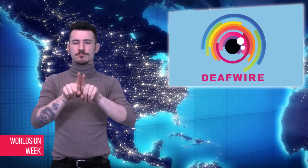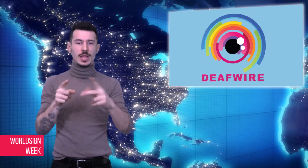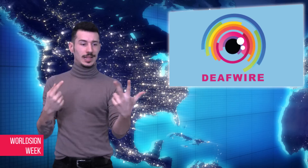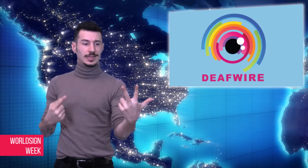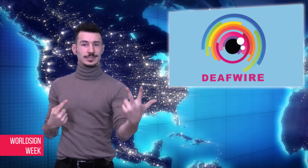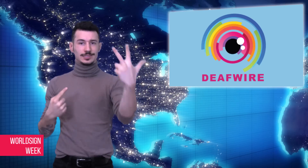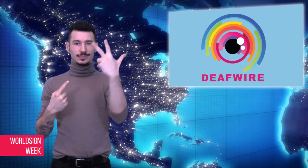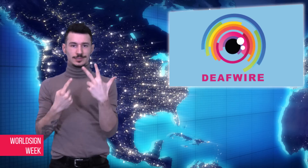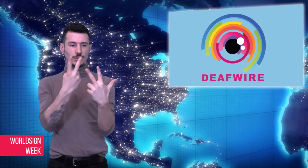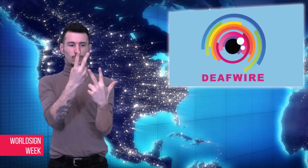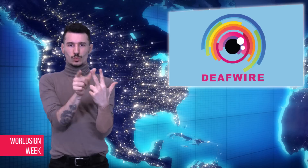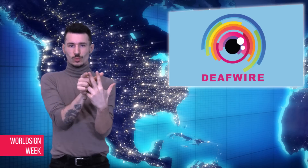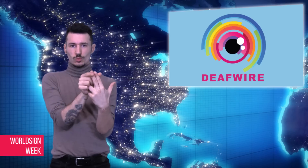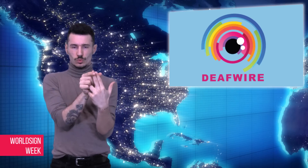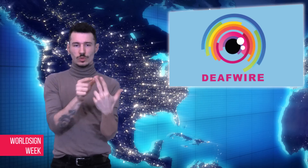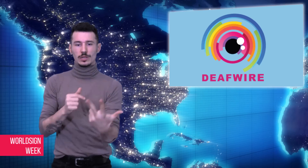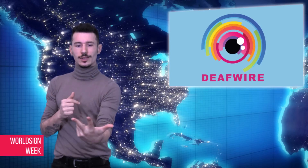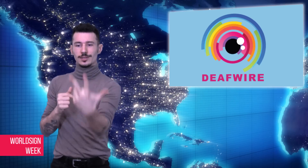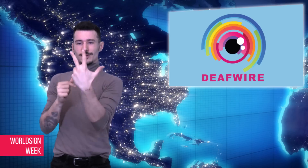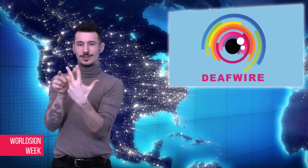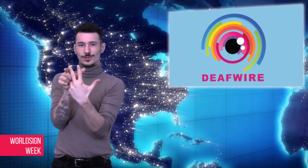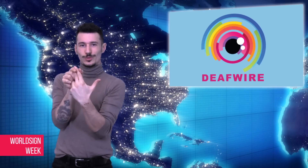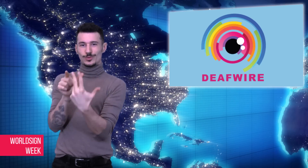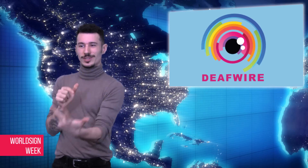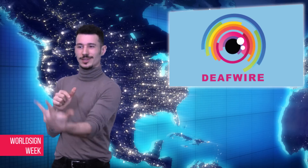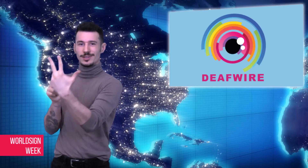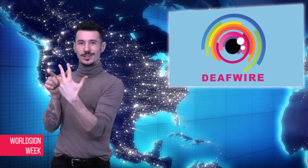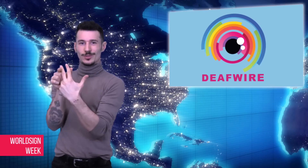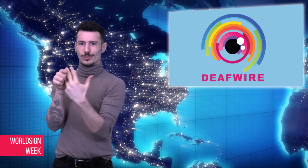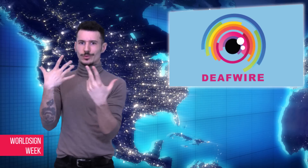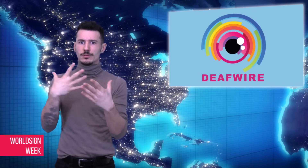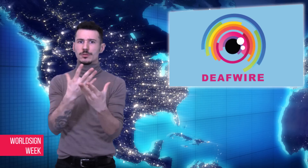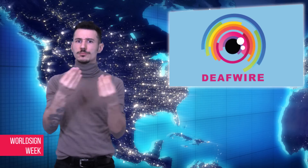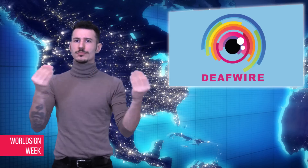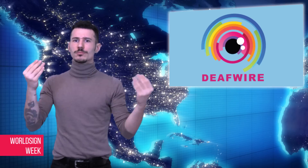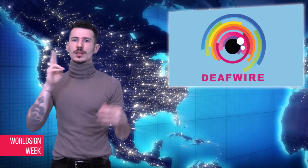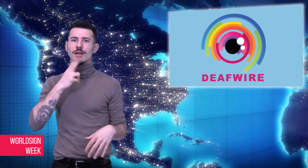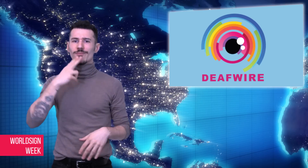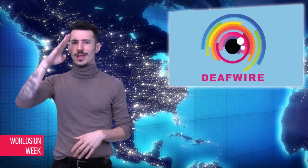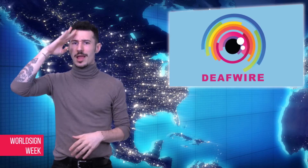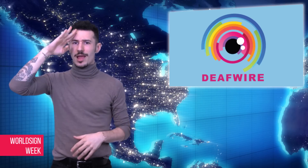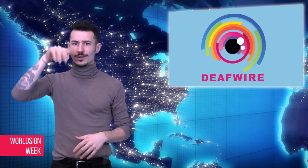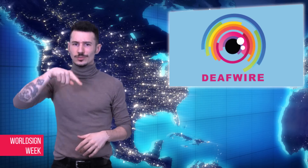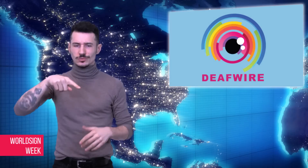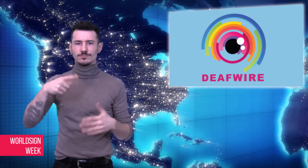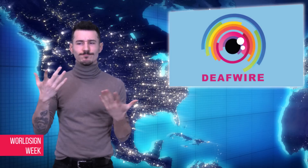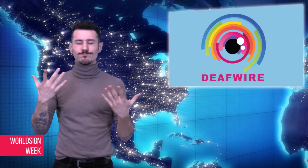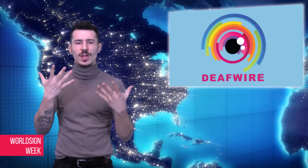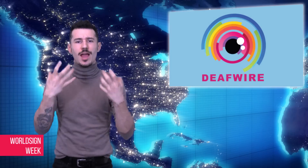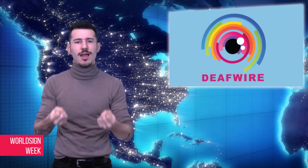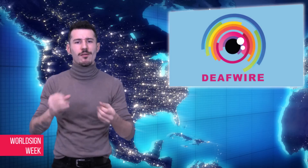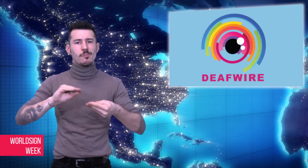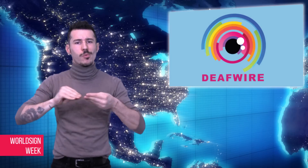problems accessing public information on their rights and entitlements. The Irish